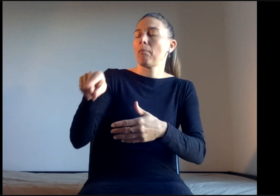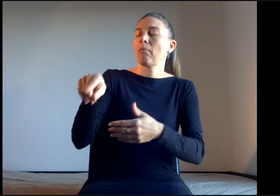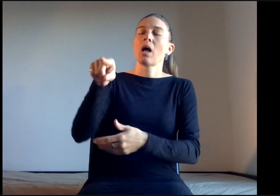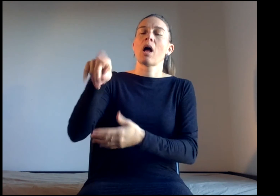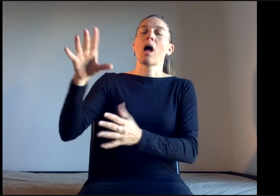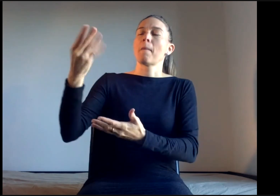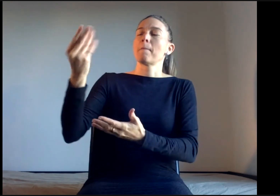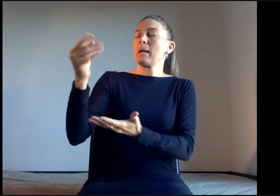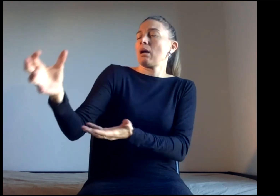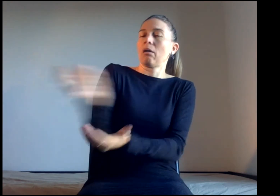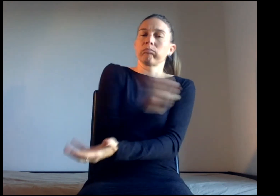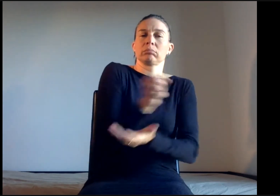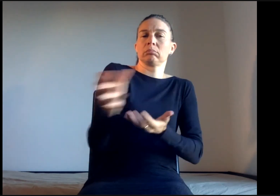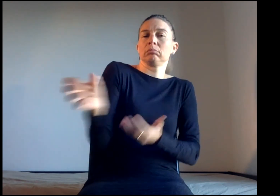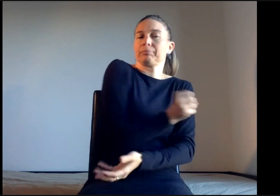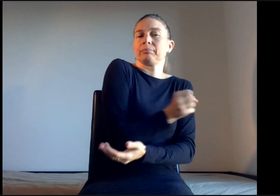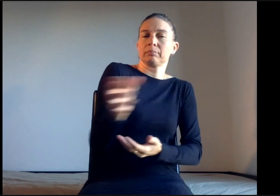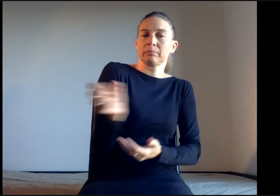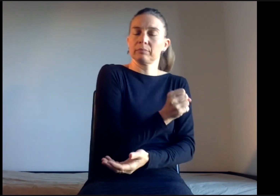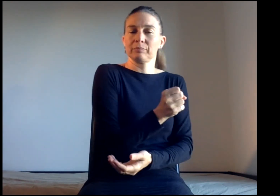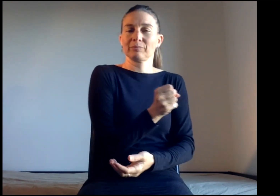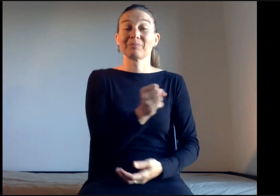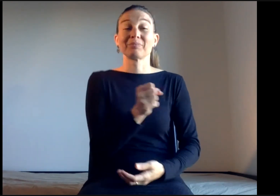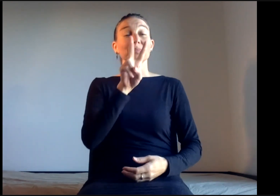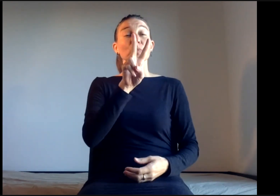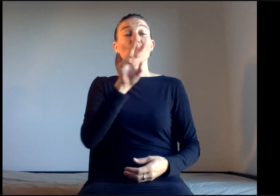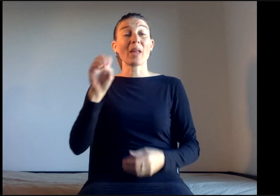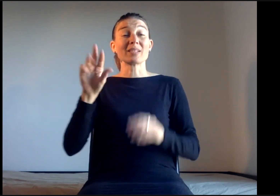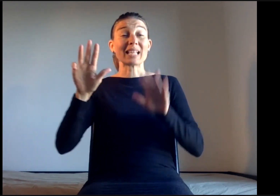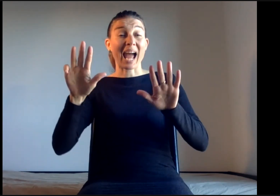and it must be something to avoid and it must be something